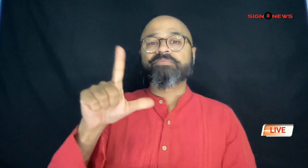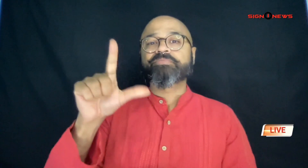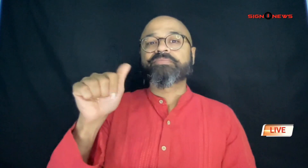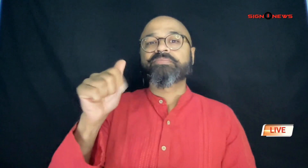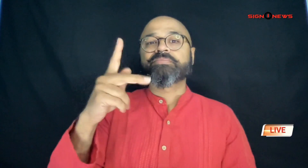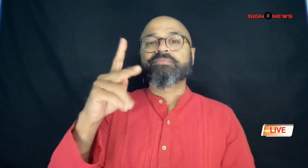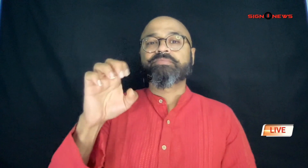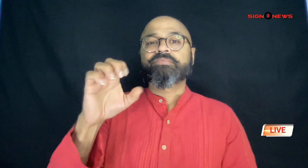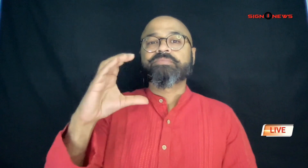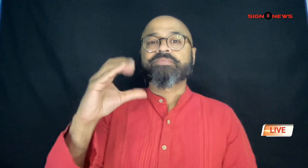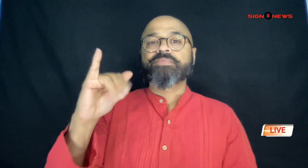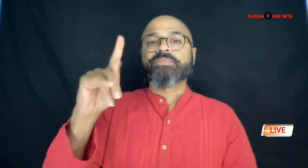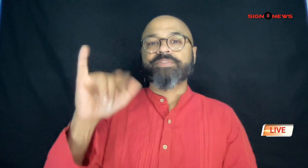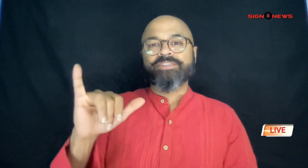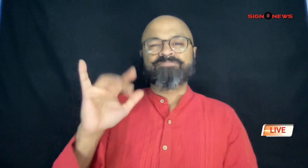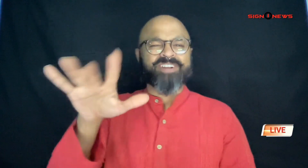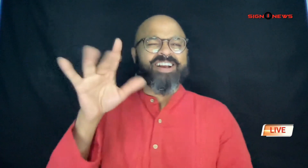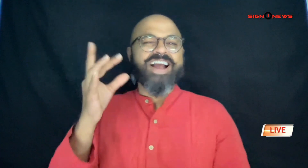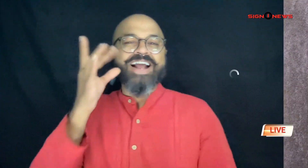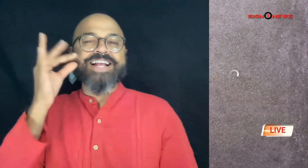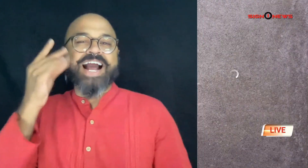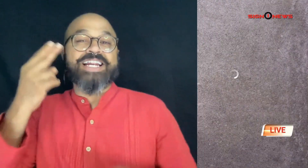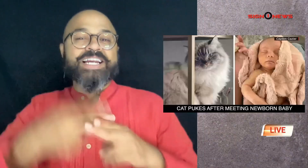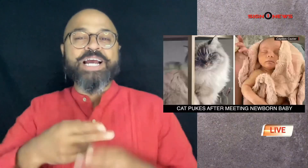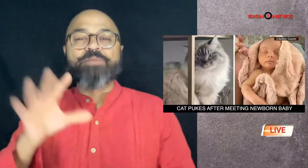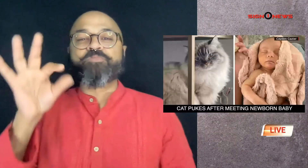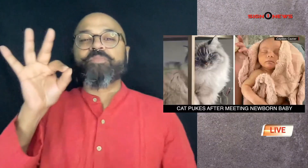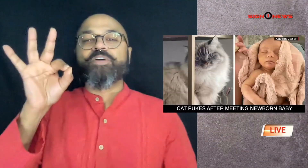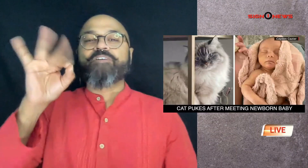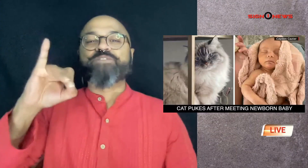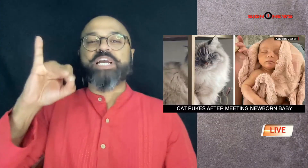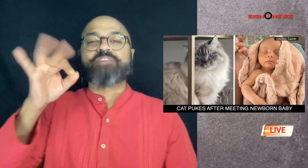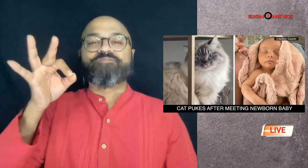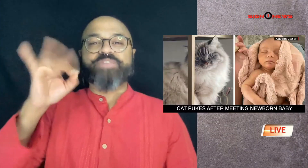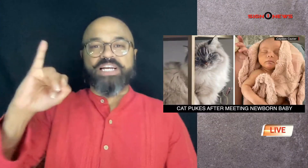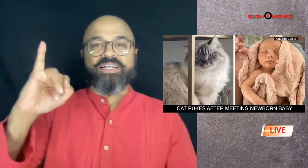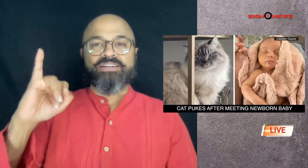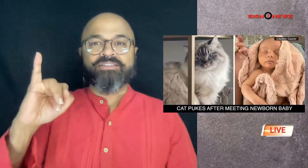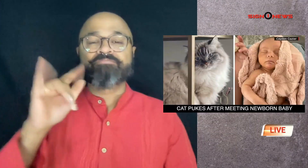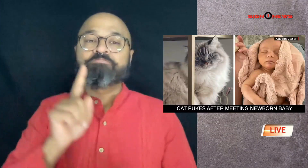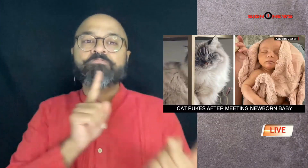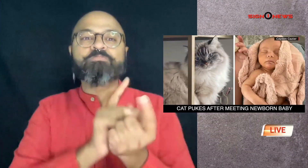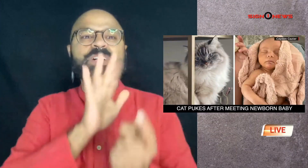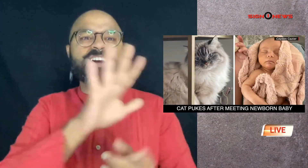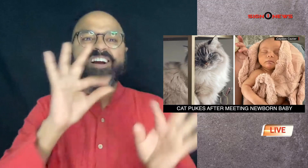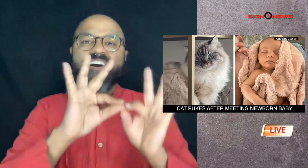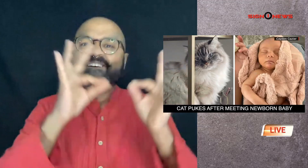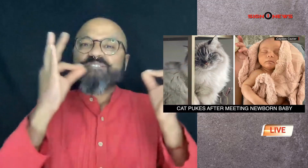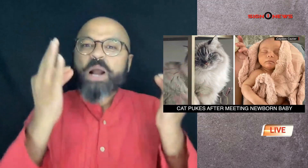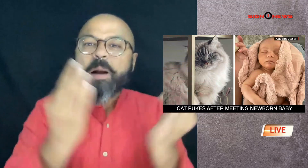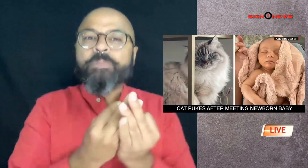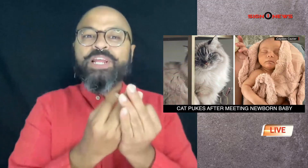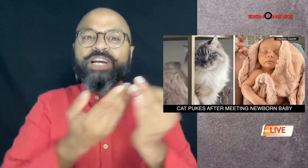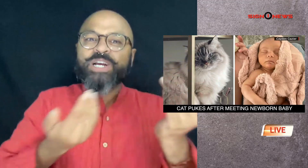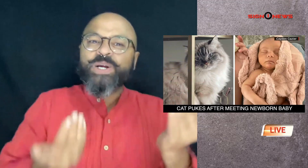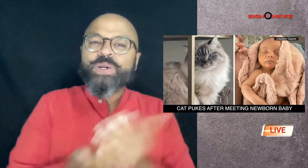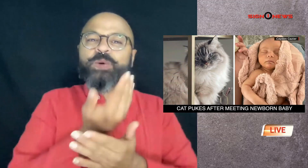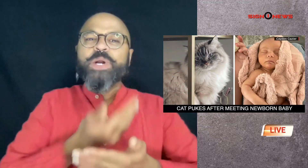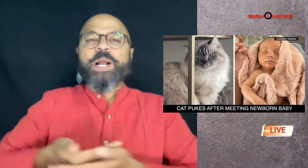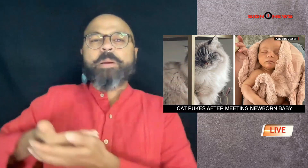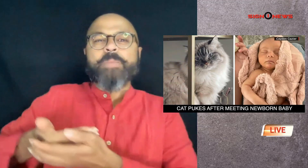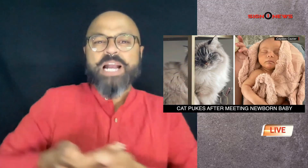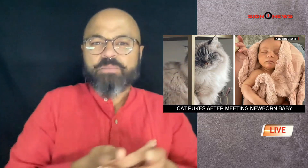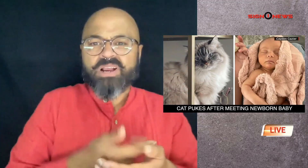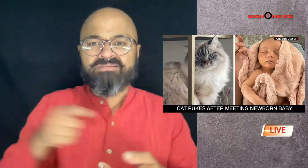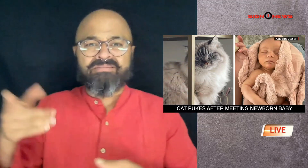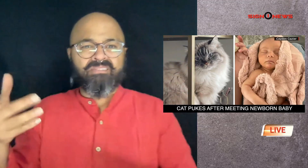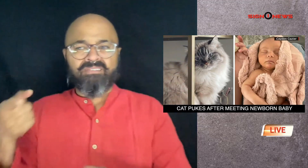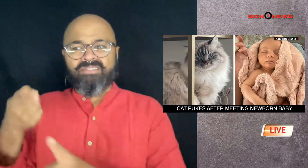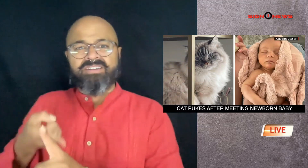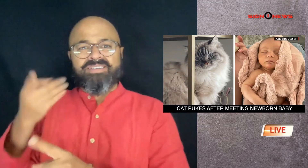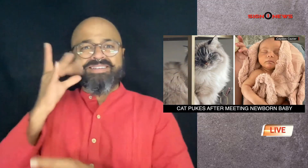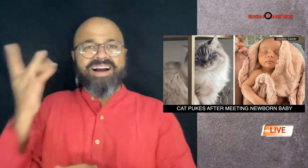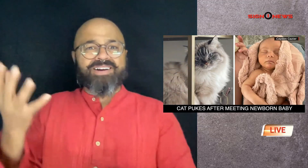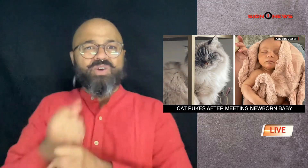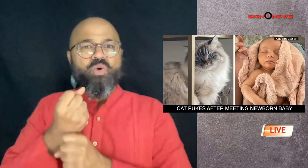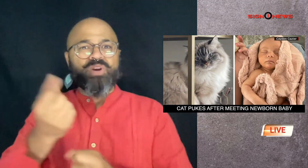but when a Salt Lake City cat named Fifi met her family's new baby it got sick literally